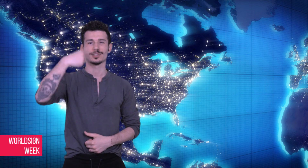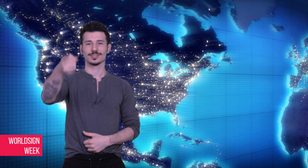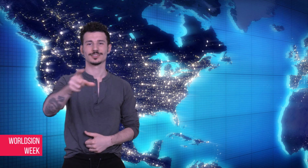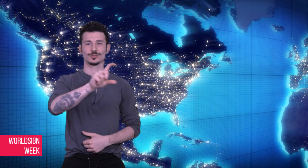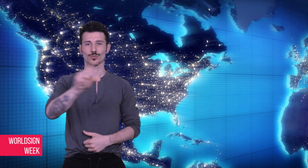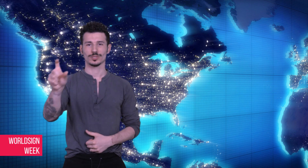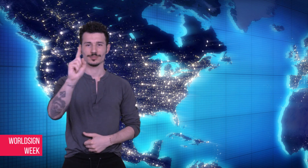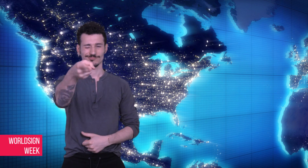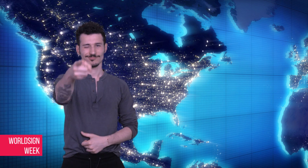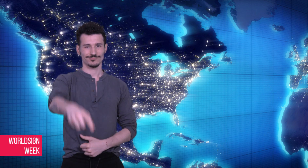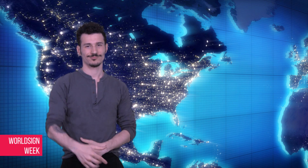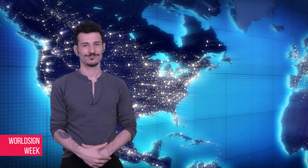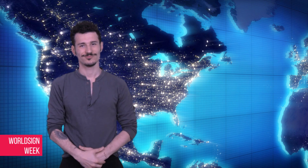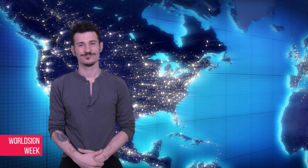See you next week.